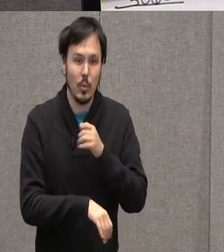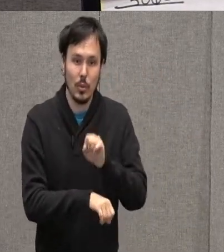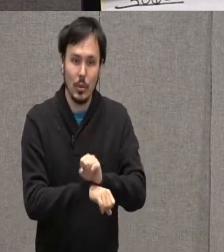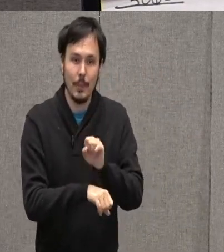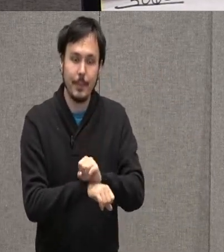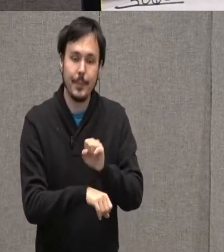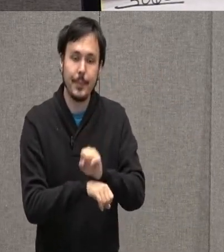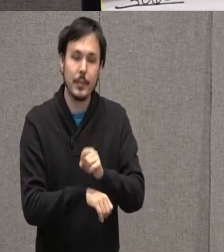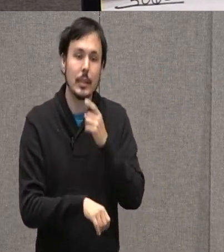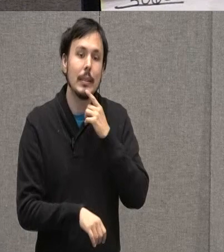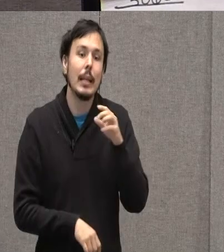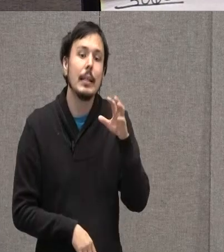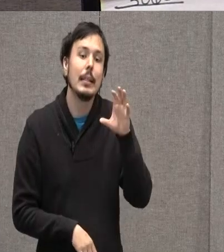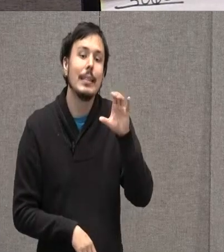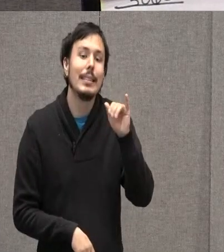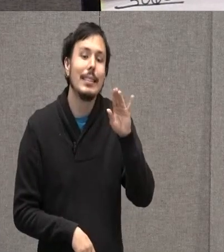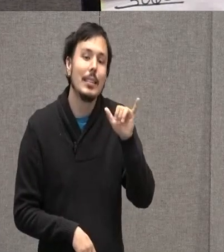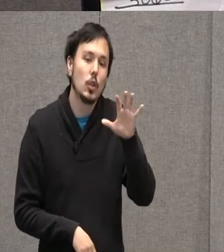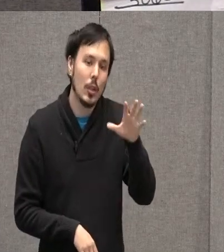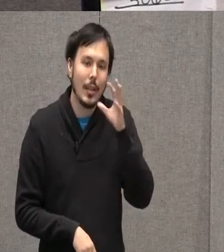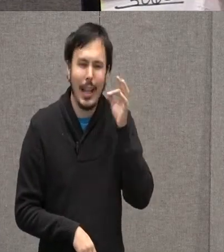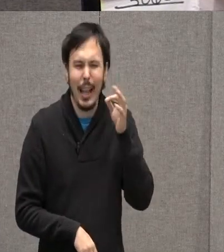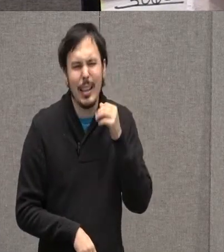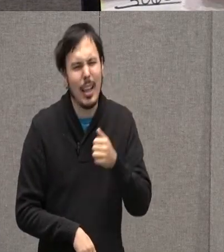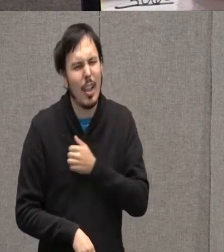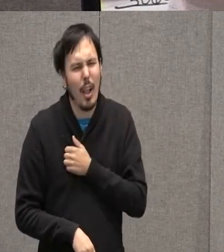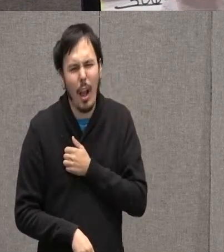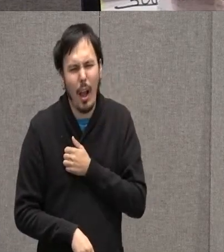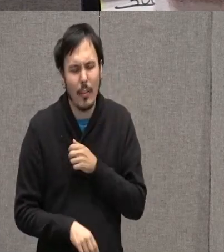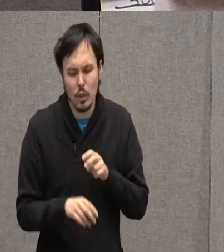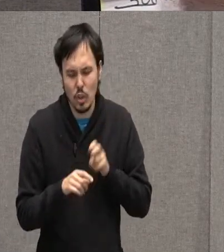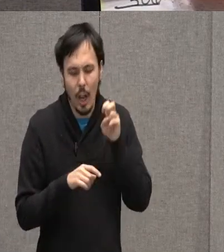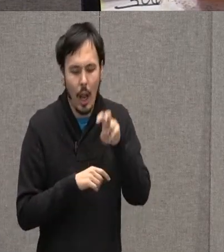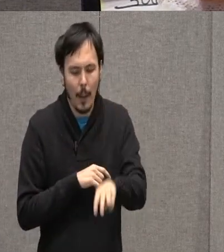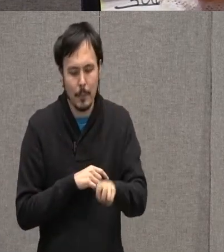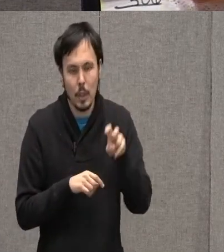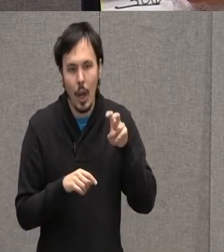So Cindy's cats love to jump in and out of their cat door.